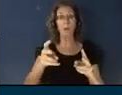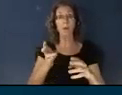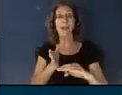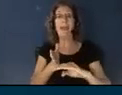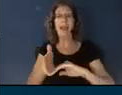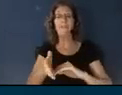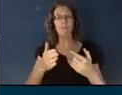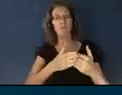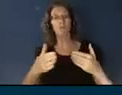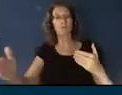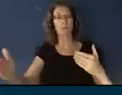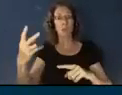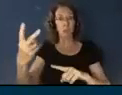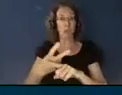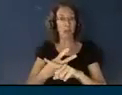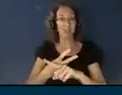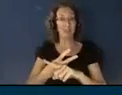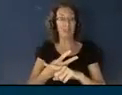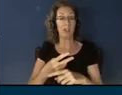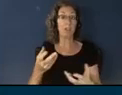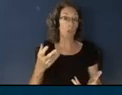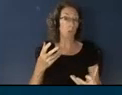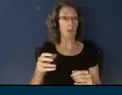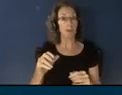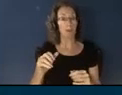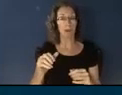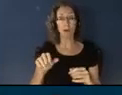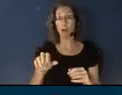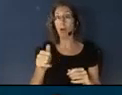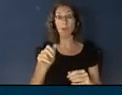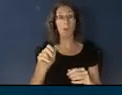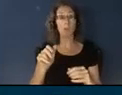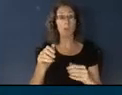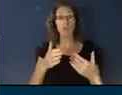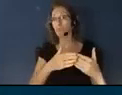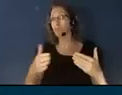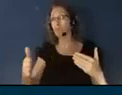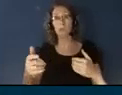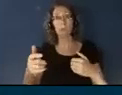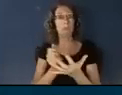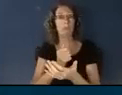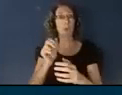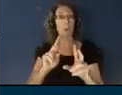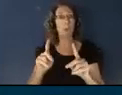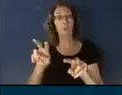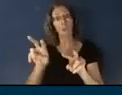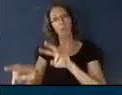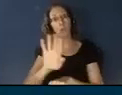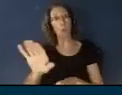conference, so there will be other time for people to view it, so keep that in mind. Also there is a